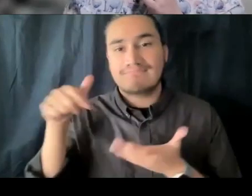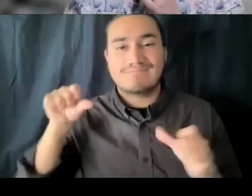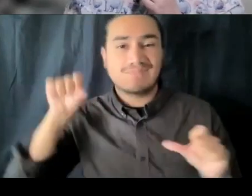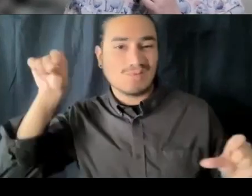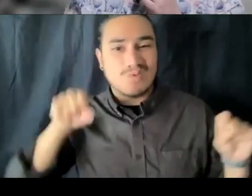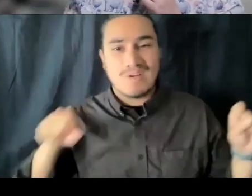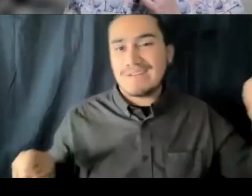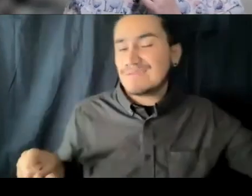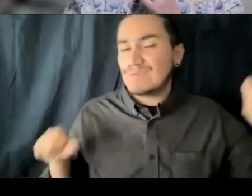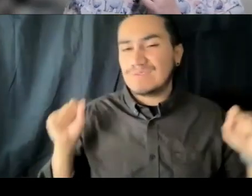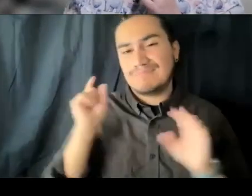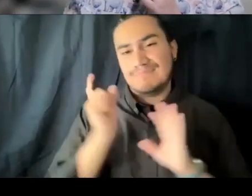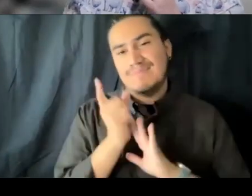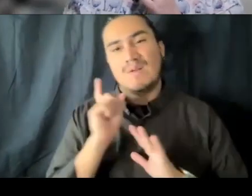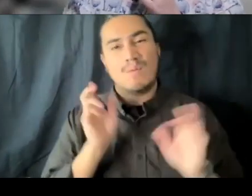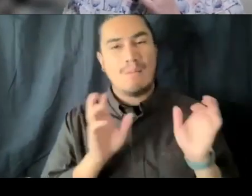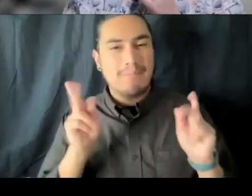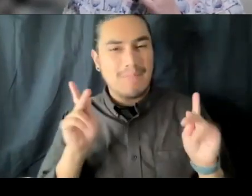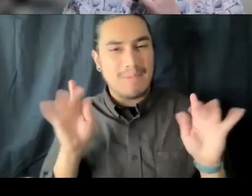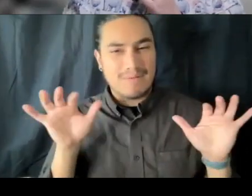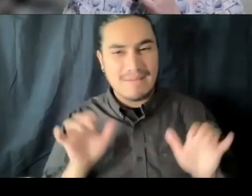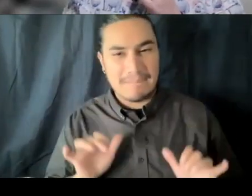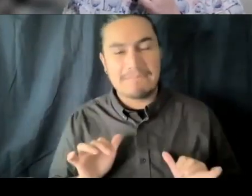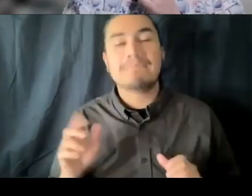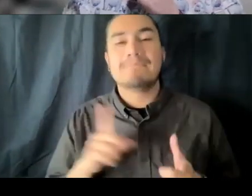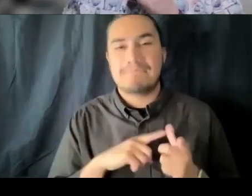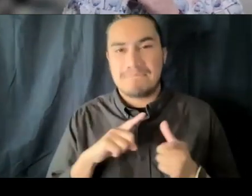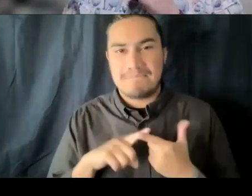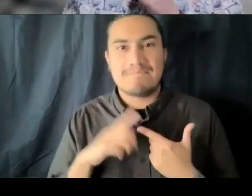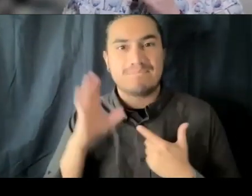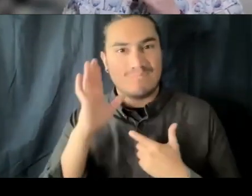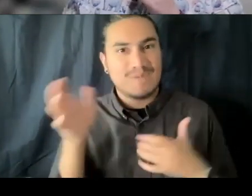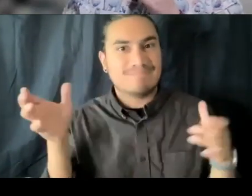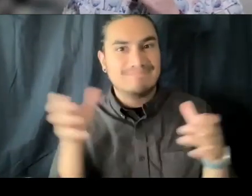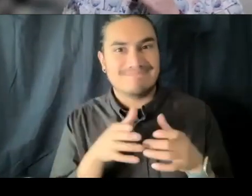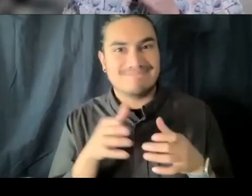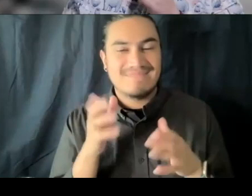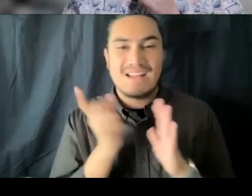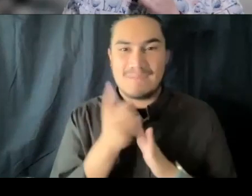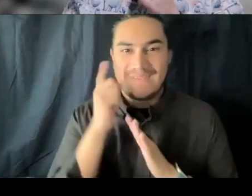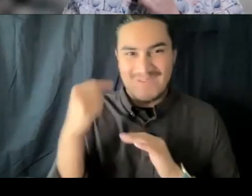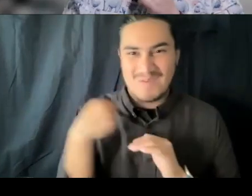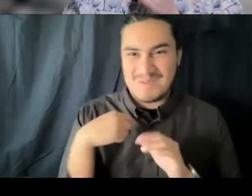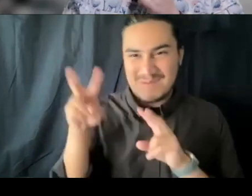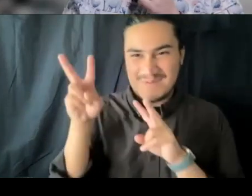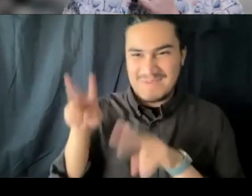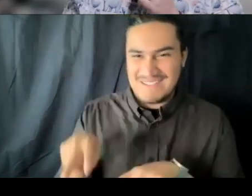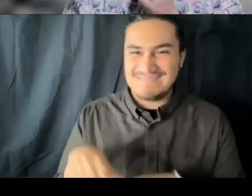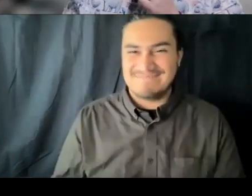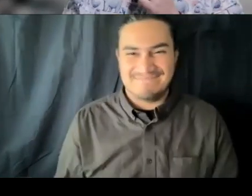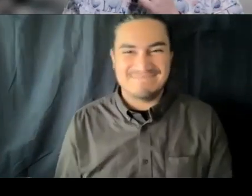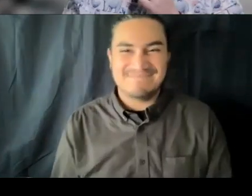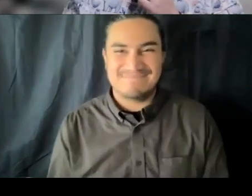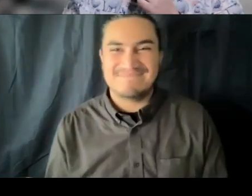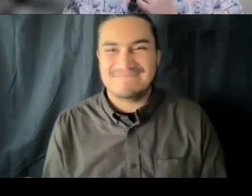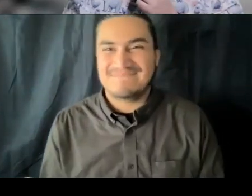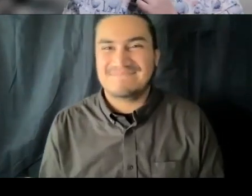will be typing away to do that and that gives me a minute to read this great chat conversation happening.